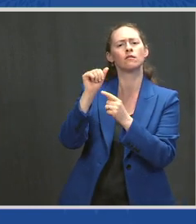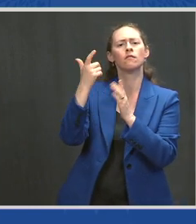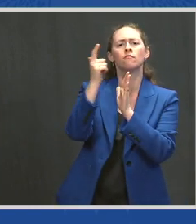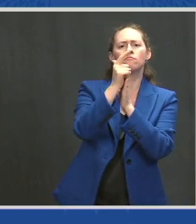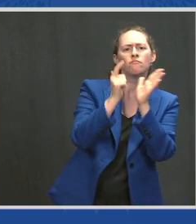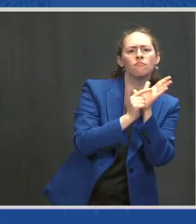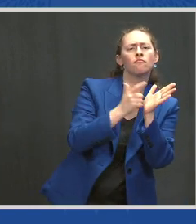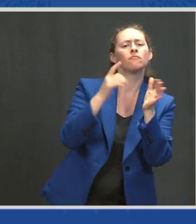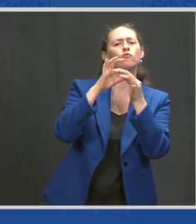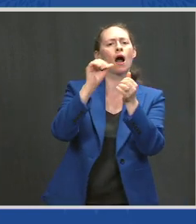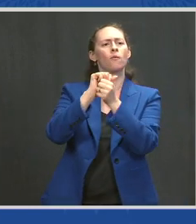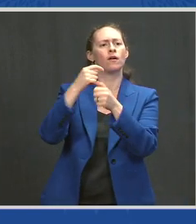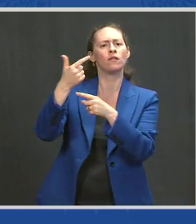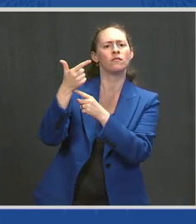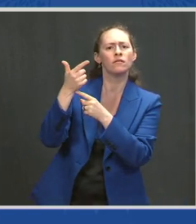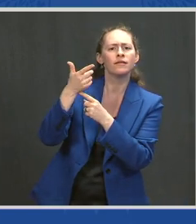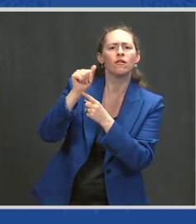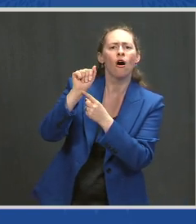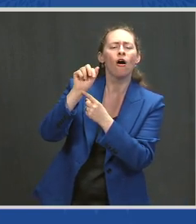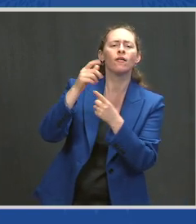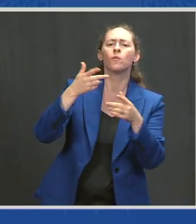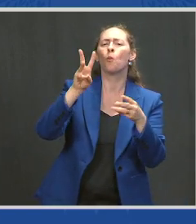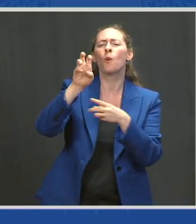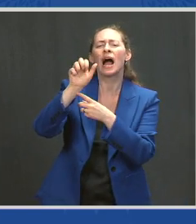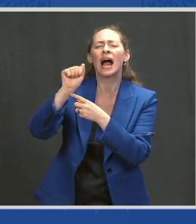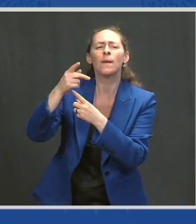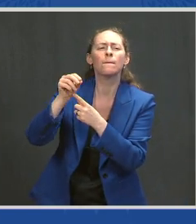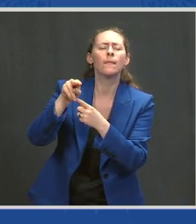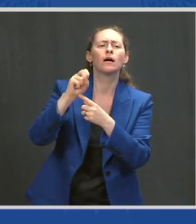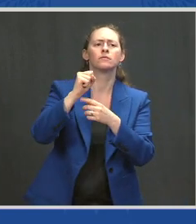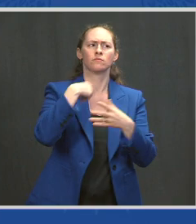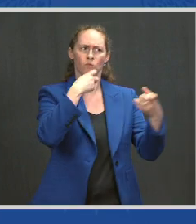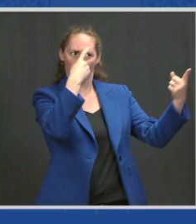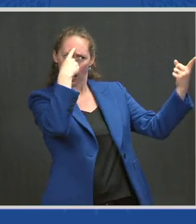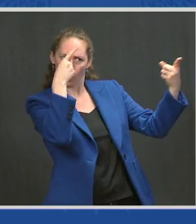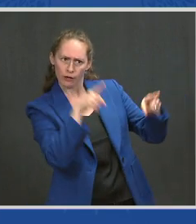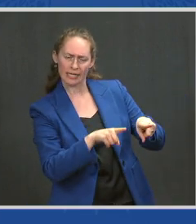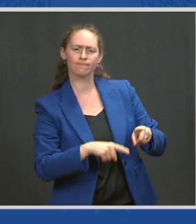the risk of unintended conflict. And I'm pleased that he agreed today